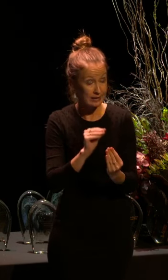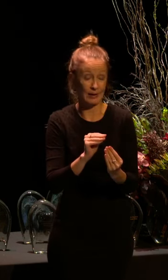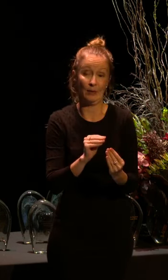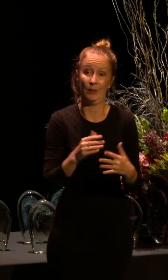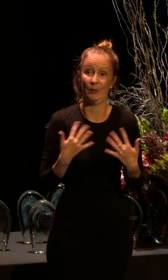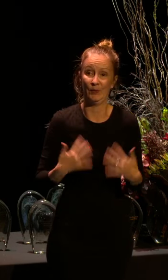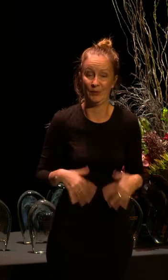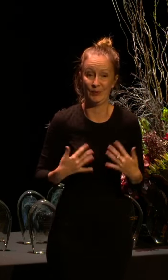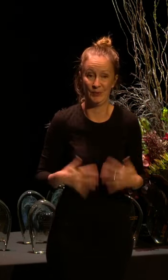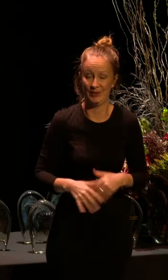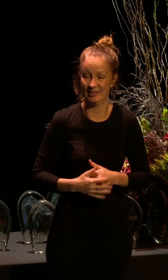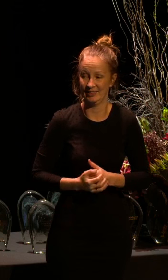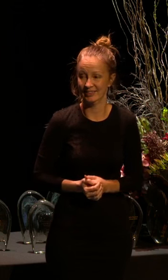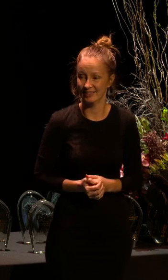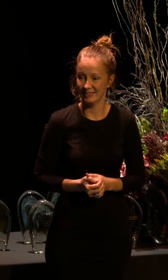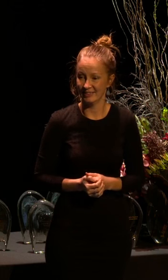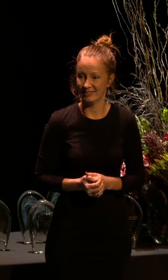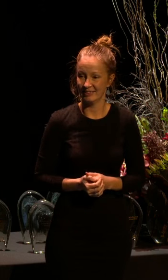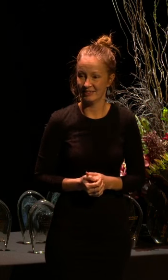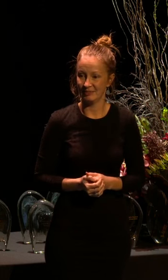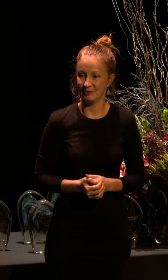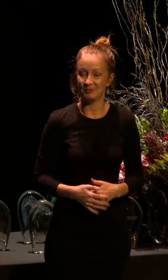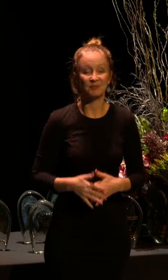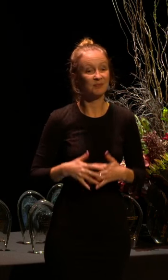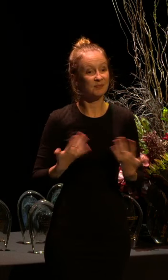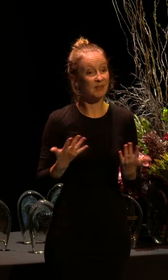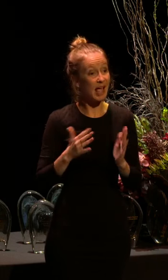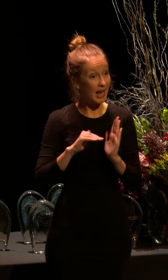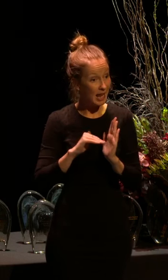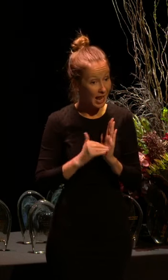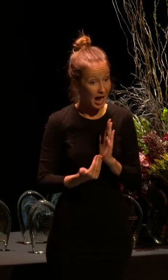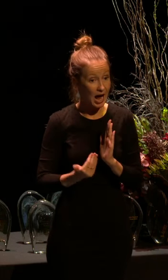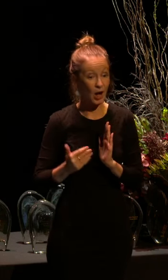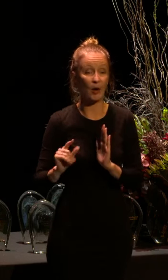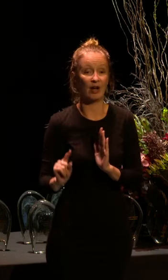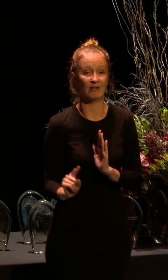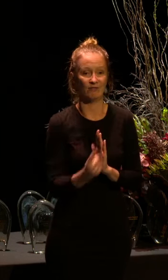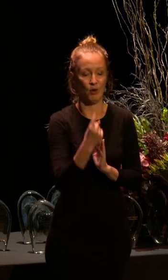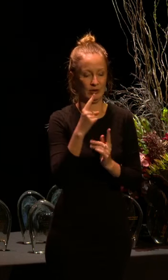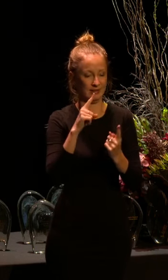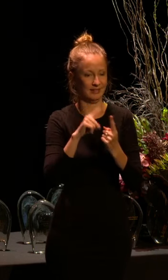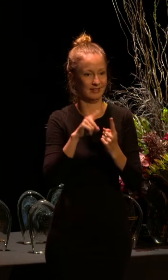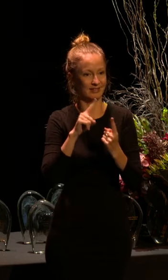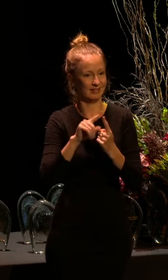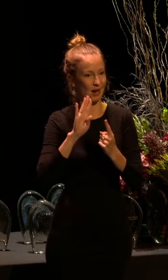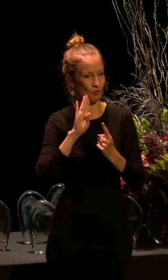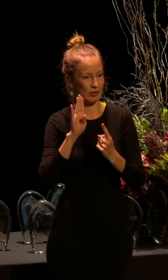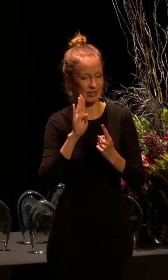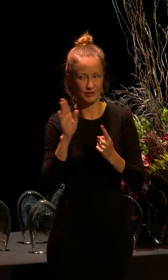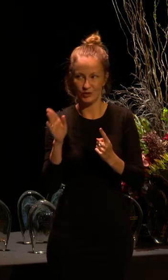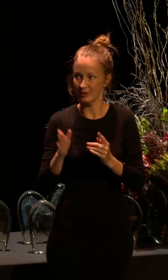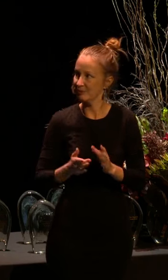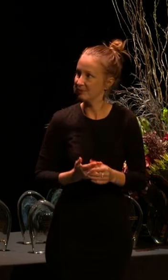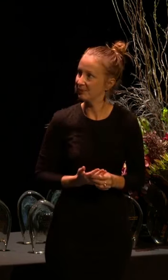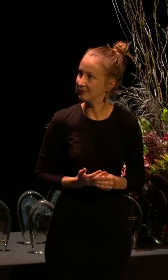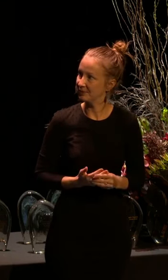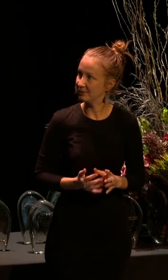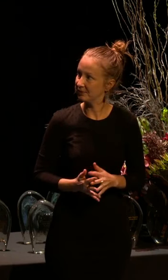And, now, we will move to the first of this evening's presentations.